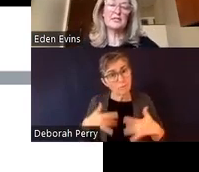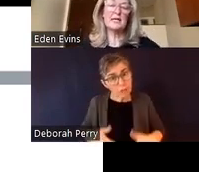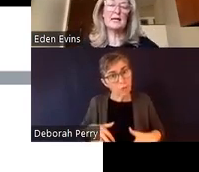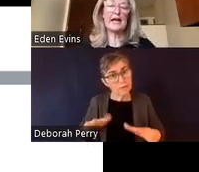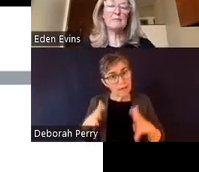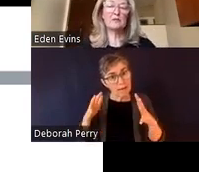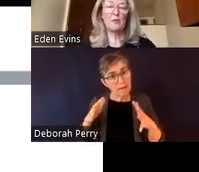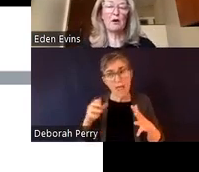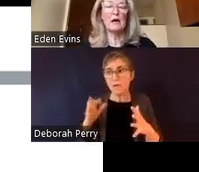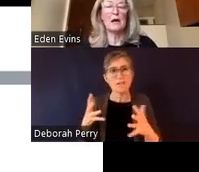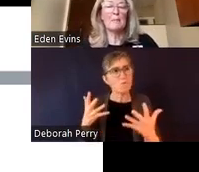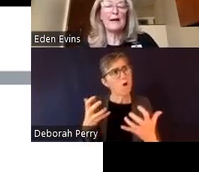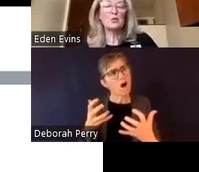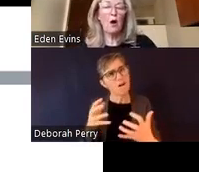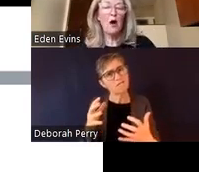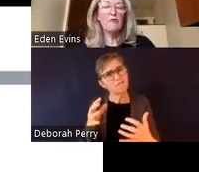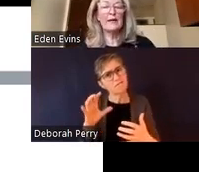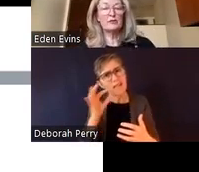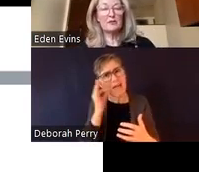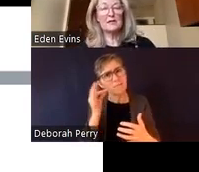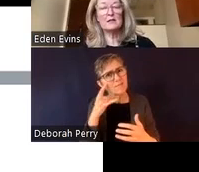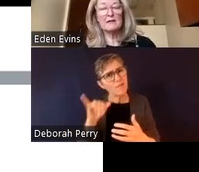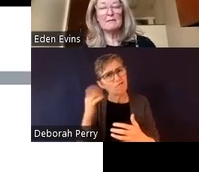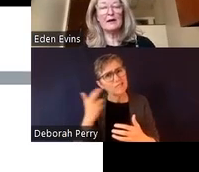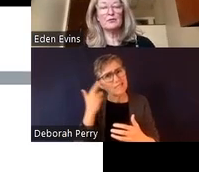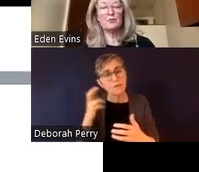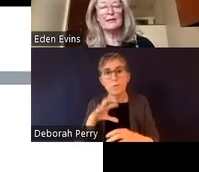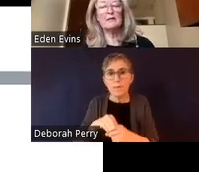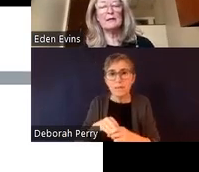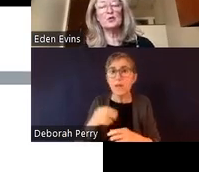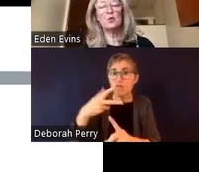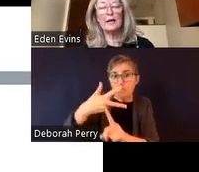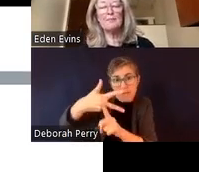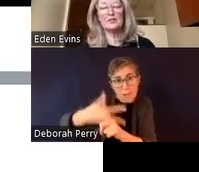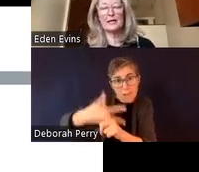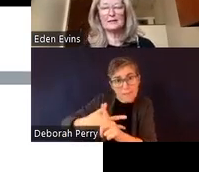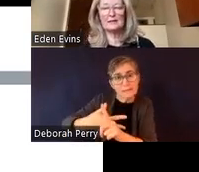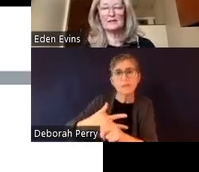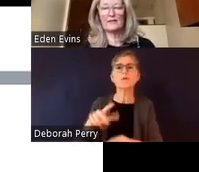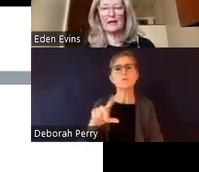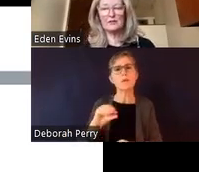seeking cannabis for, by 12 weeks, so within three months, we had nearly a 20% incidents of cannabis